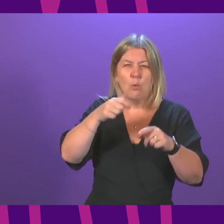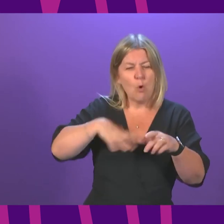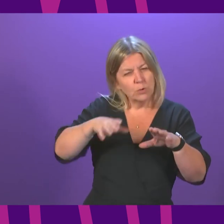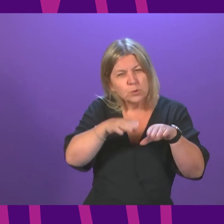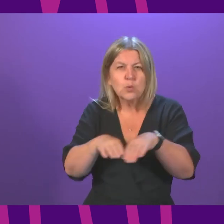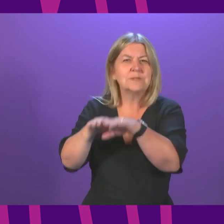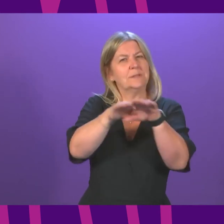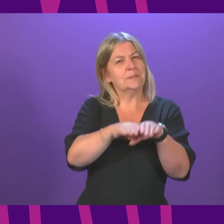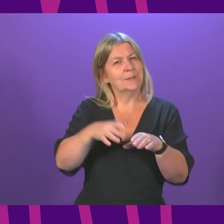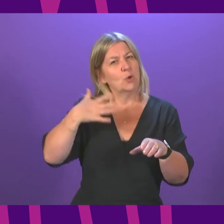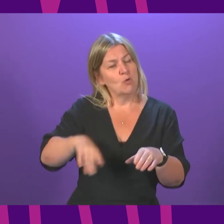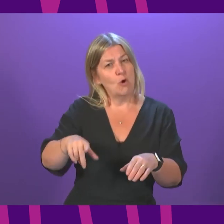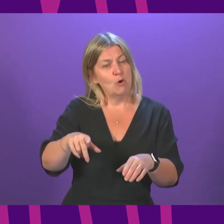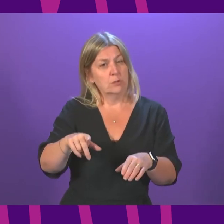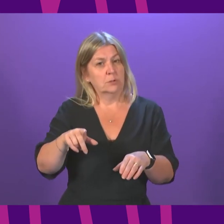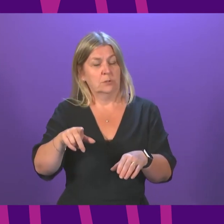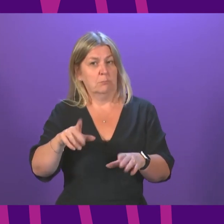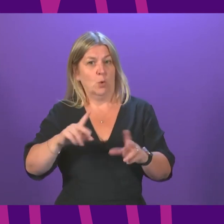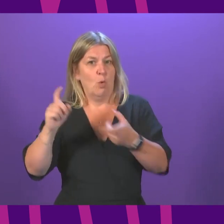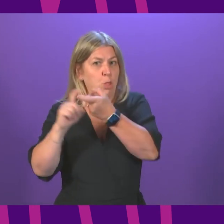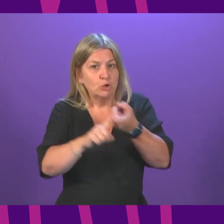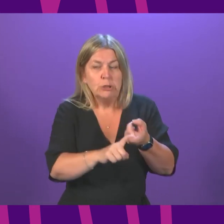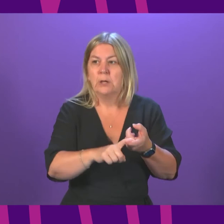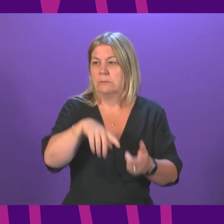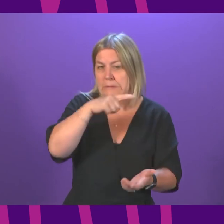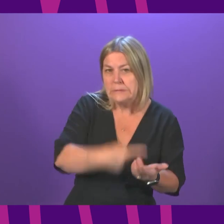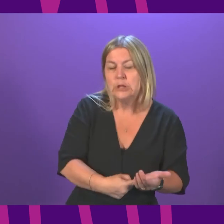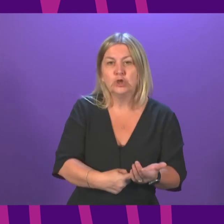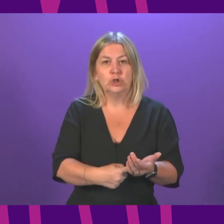the need for transparency and accountability with the need for the Care Inspectorate to